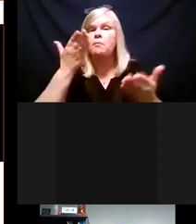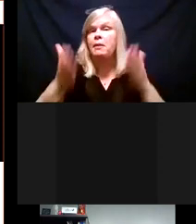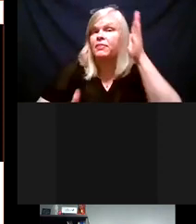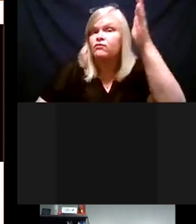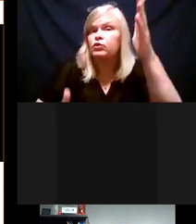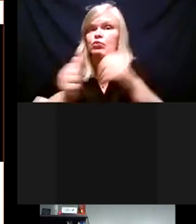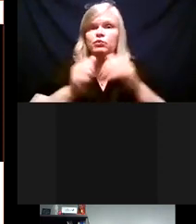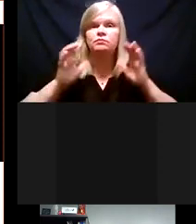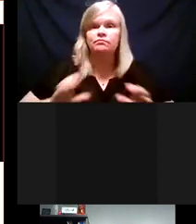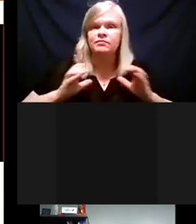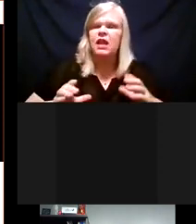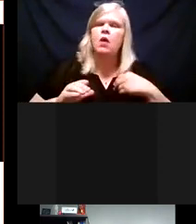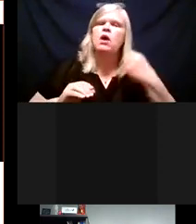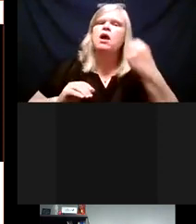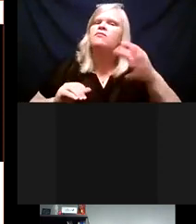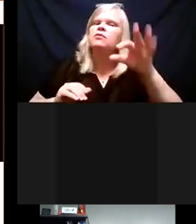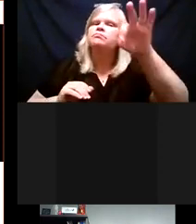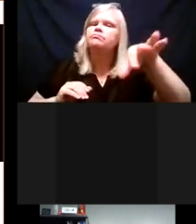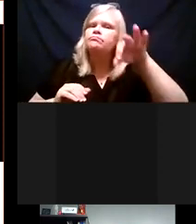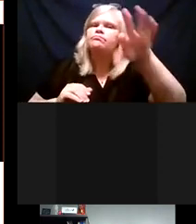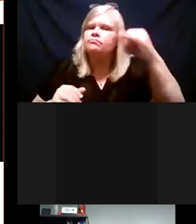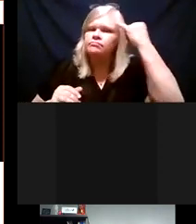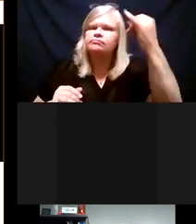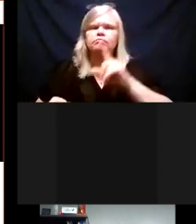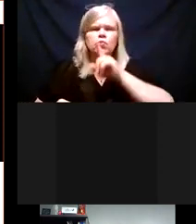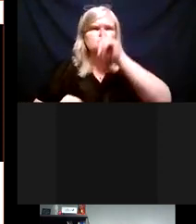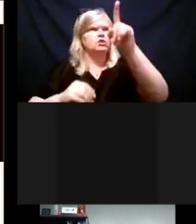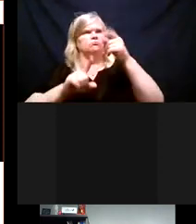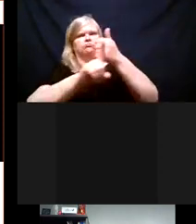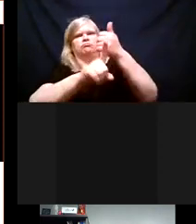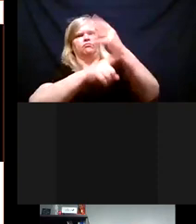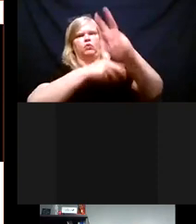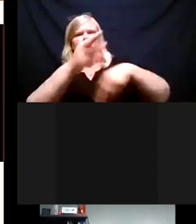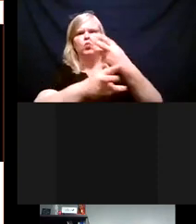WANT TO GIVE YOU AN IDEA OF SOME REAL WORLD SCENARIOS.